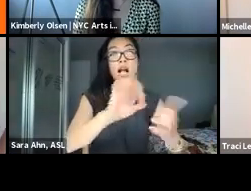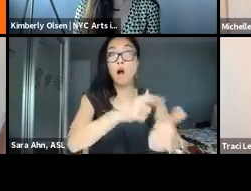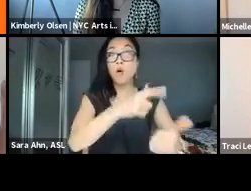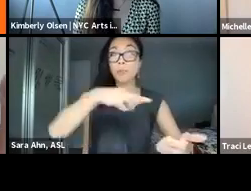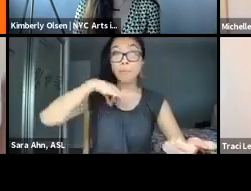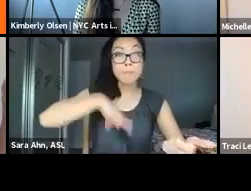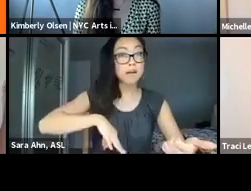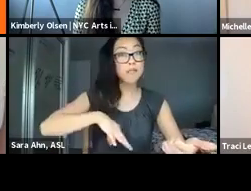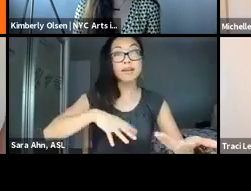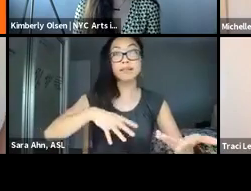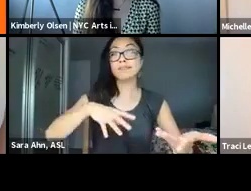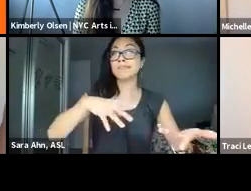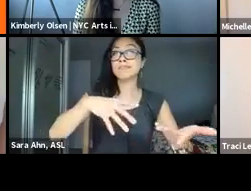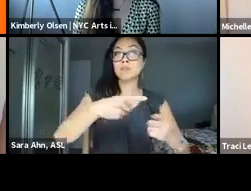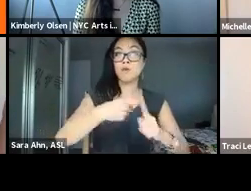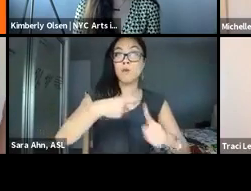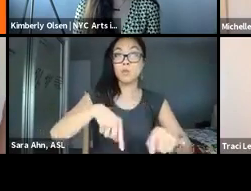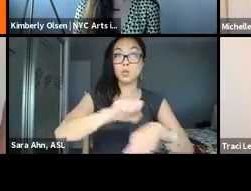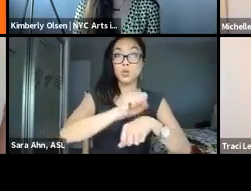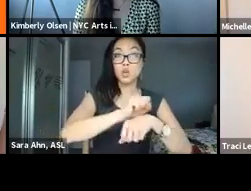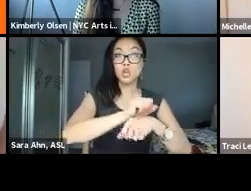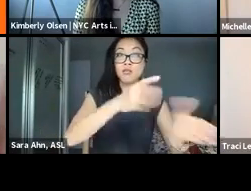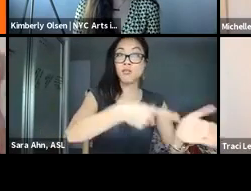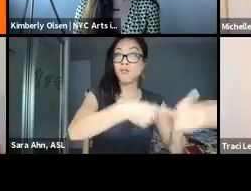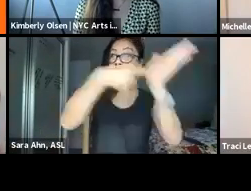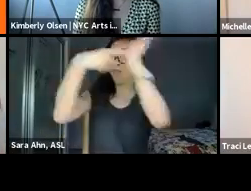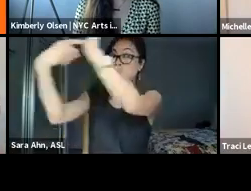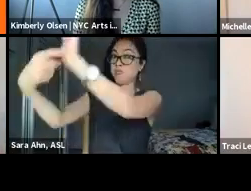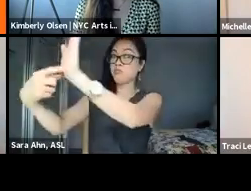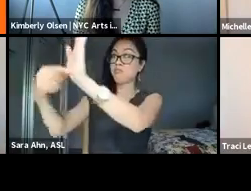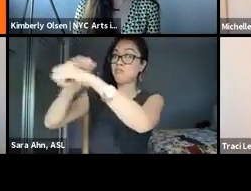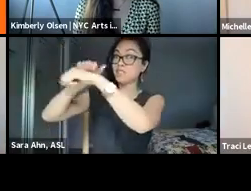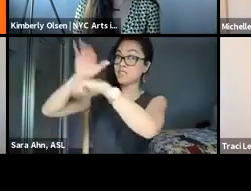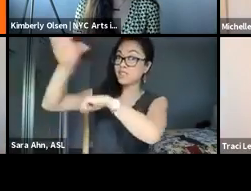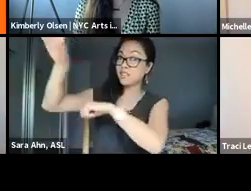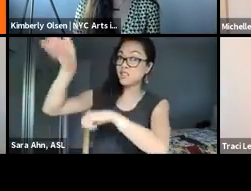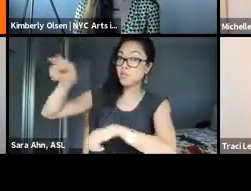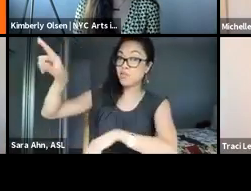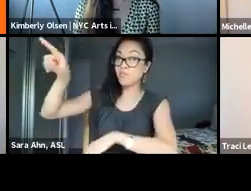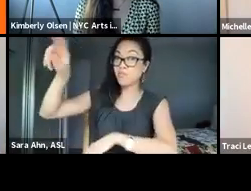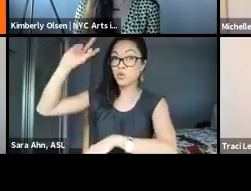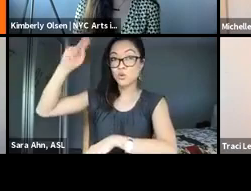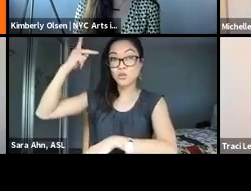doing, that we're all doing, without that evidence, we cannot show that we are essential.